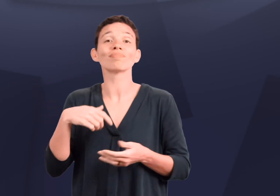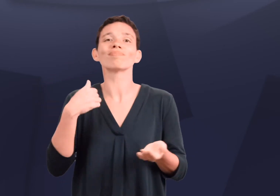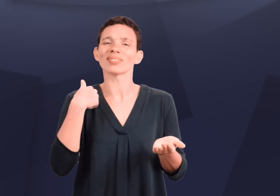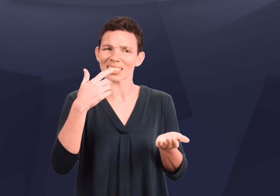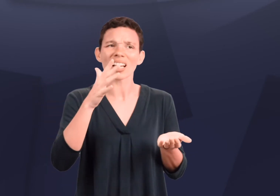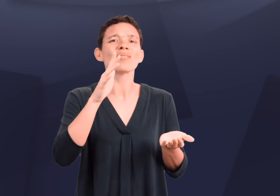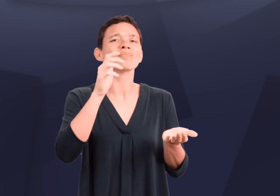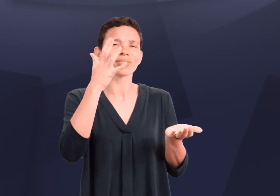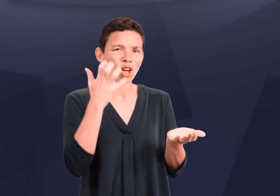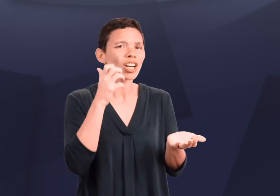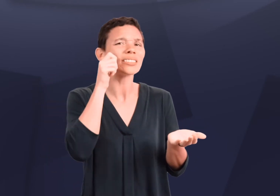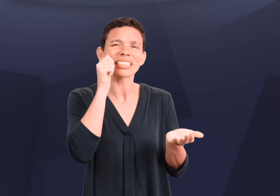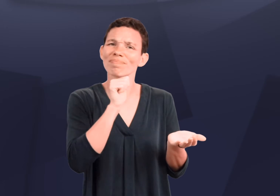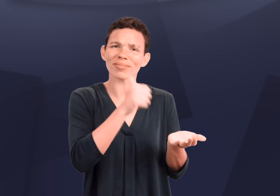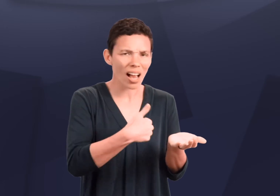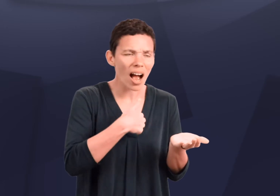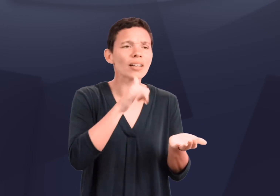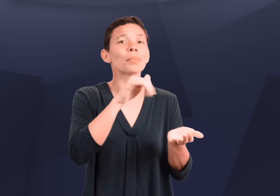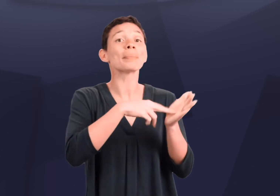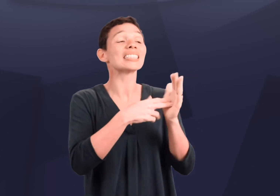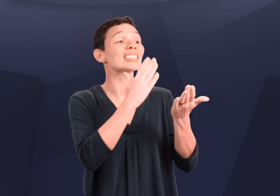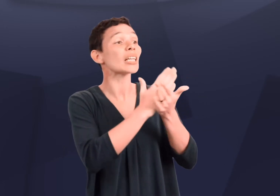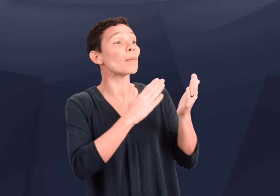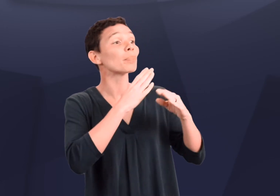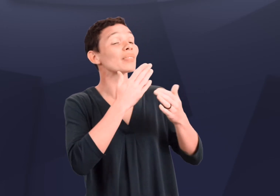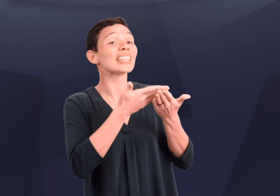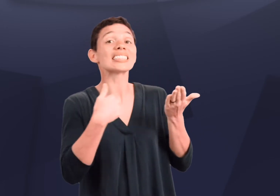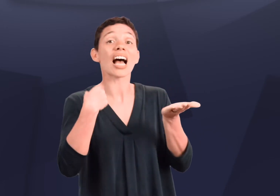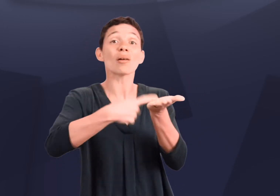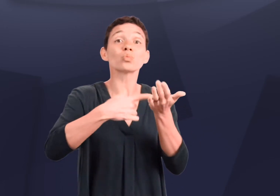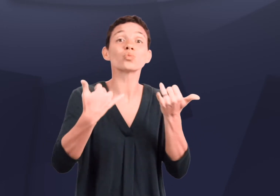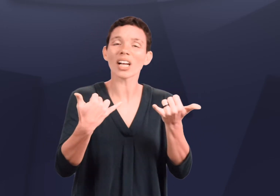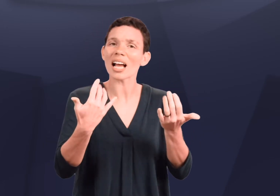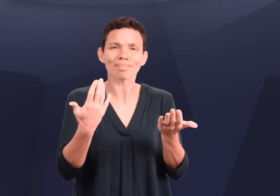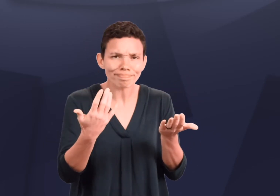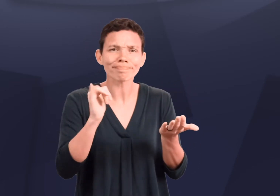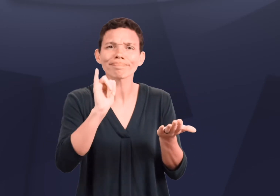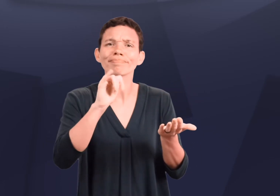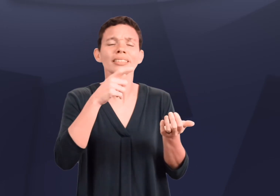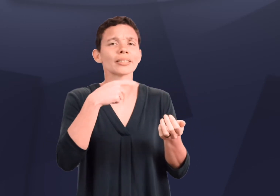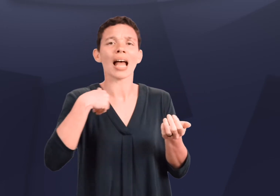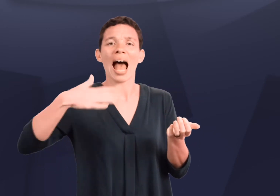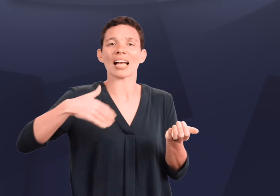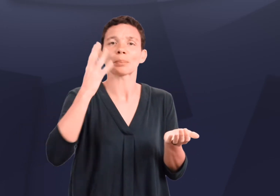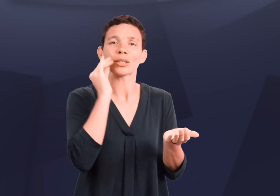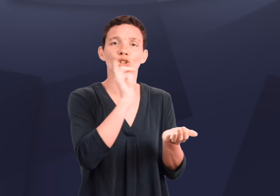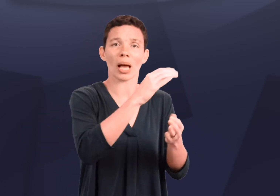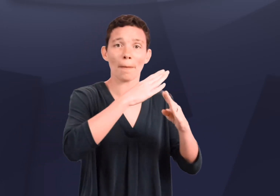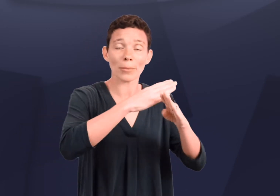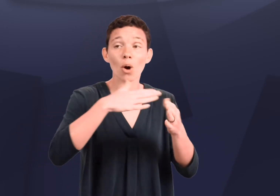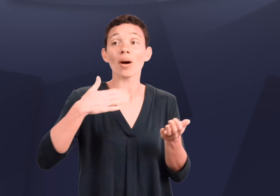I can access certain privileges that dark-skin people cannot. Some information I share today may not be pertinent.